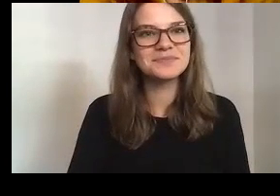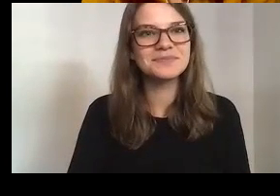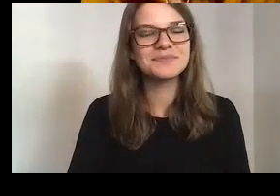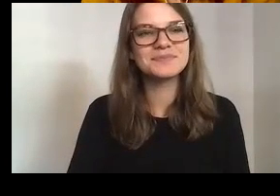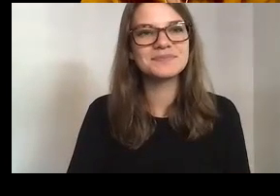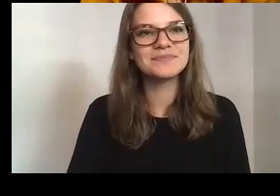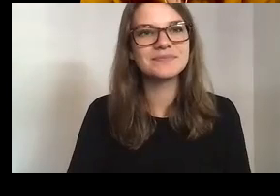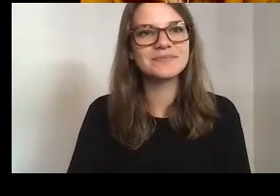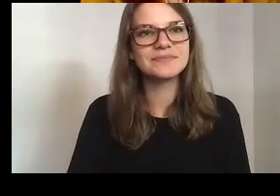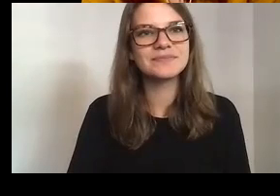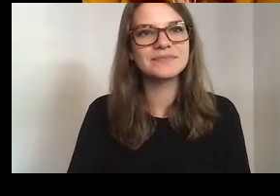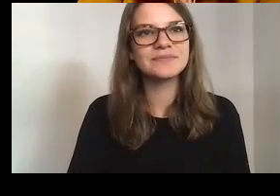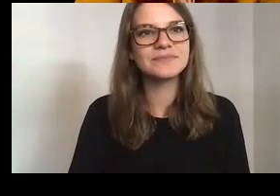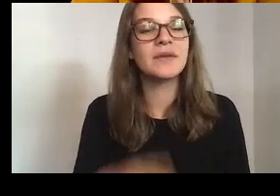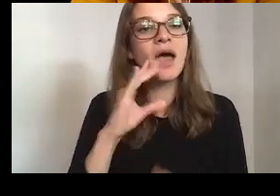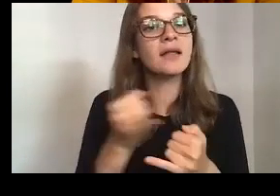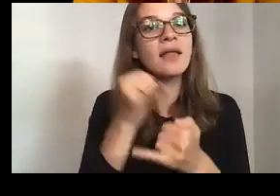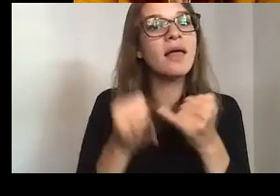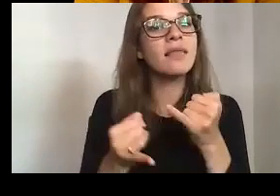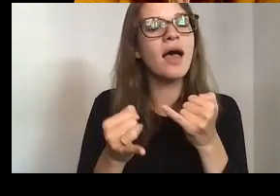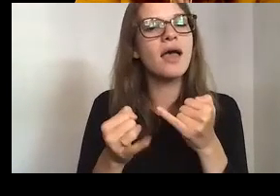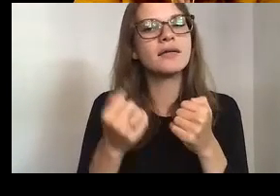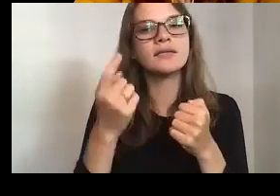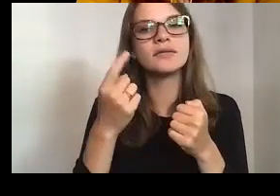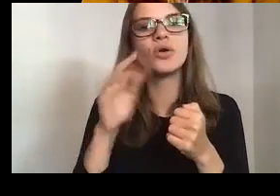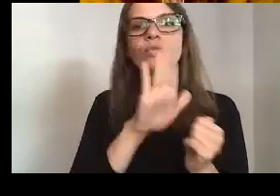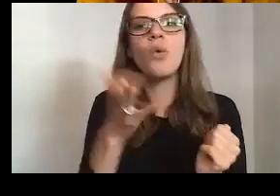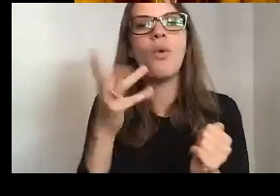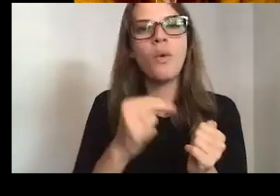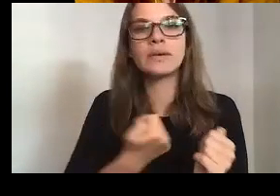and then lastly is just thinking about your own self-care so going back to the very